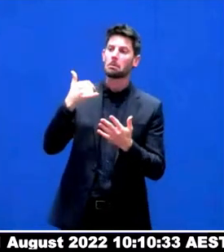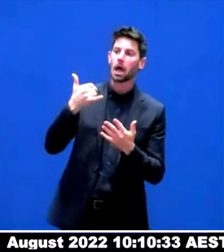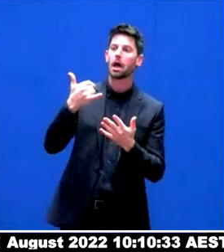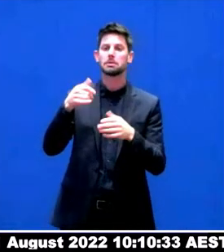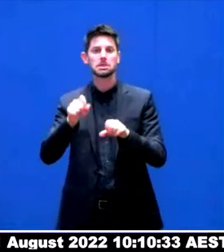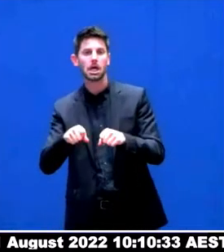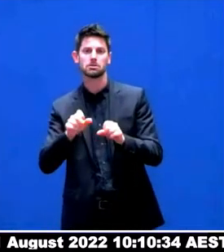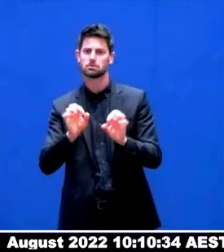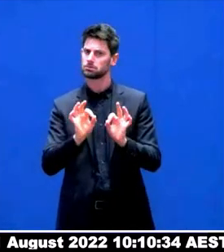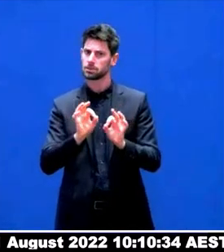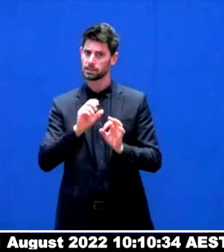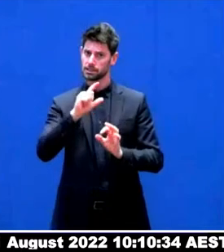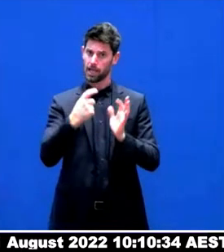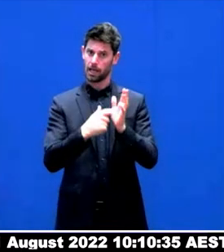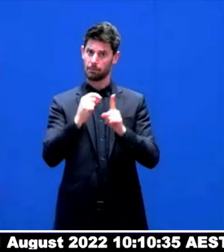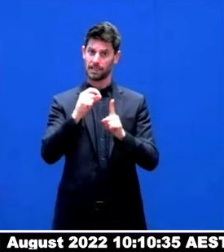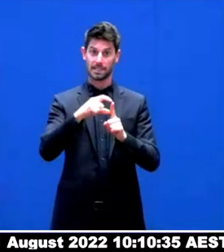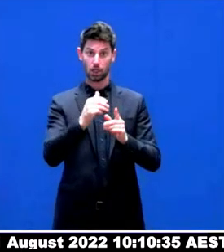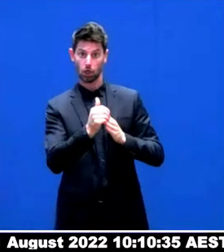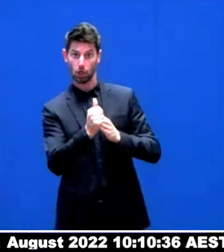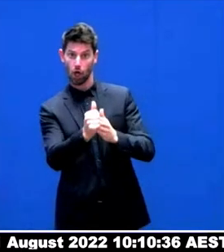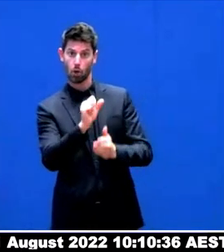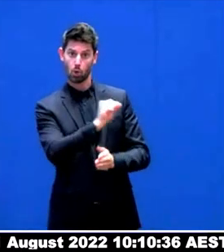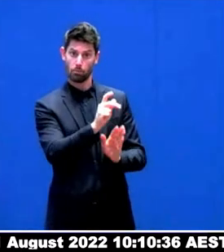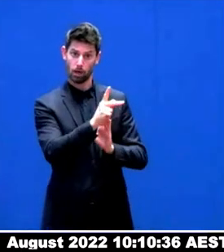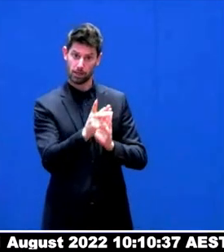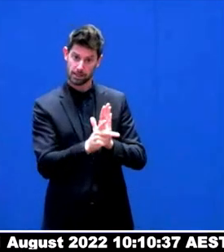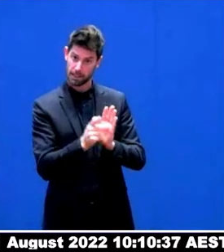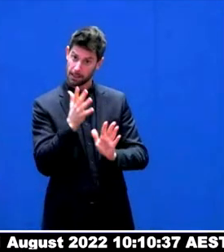And so if the CRDP is guiding policy, is the approach that you're looking